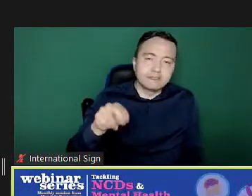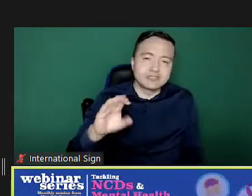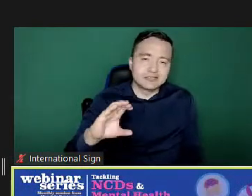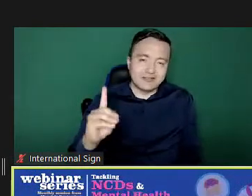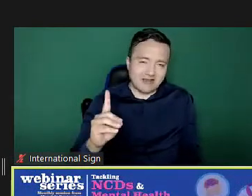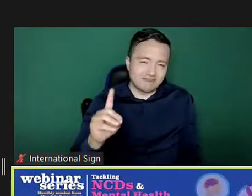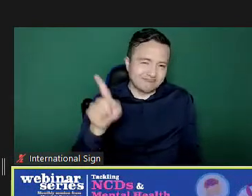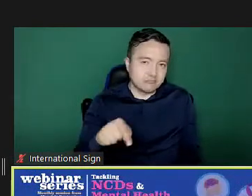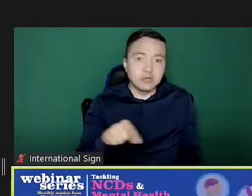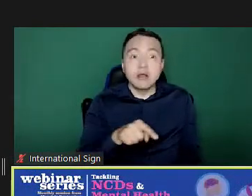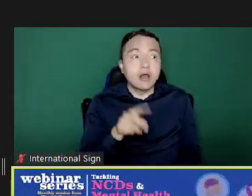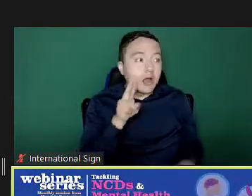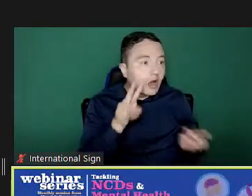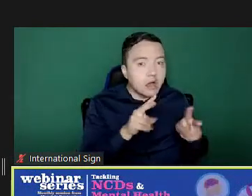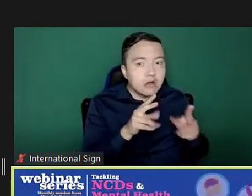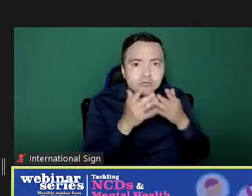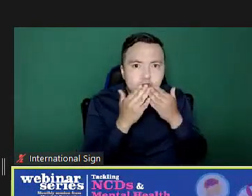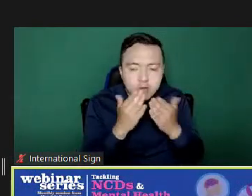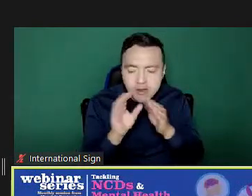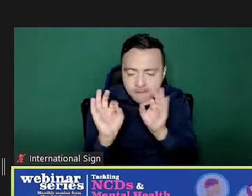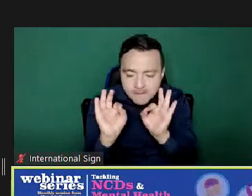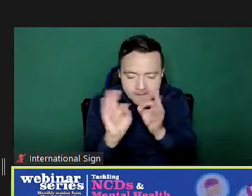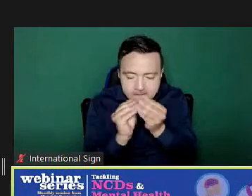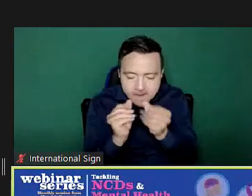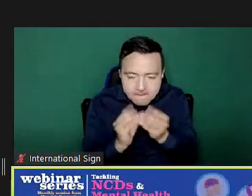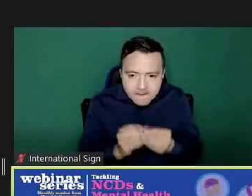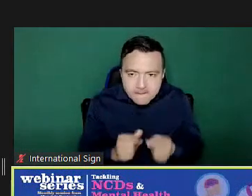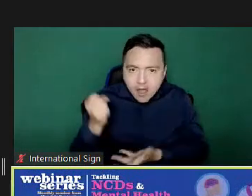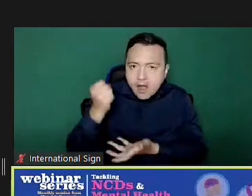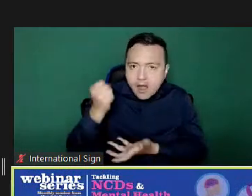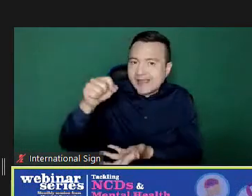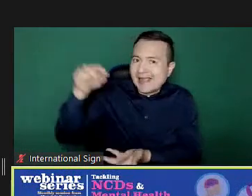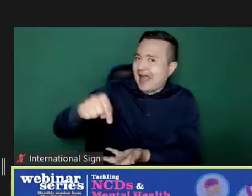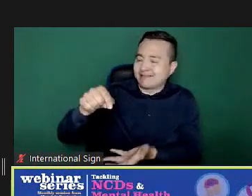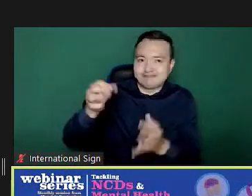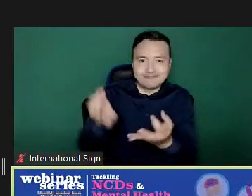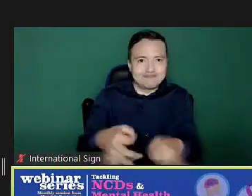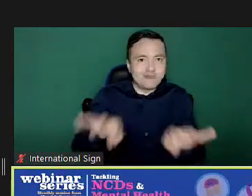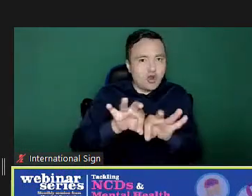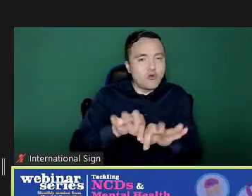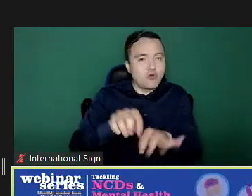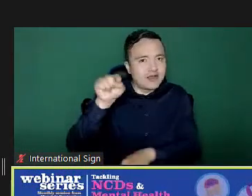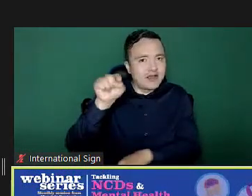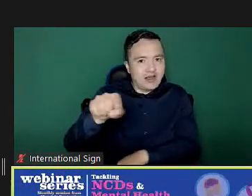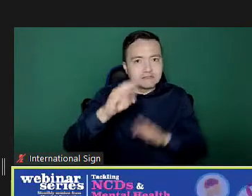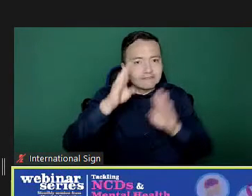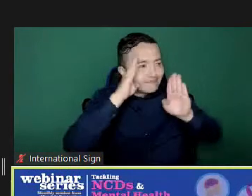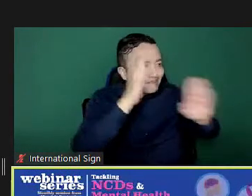This must be a primary pillar of care delivery going forward.